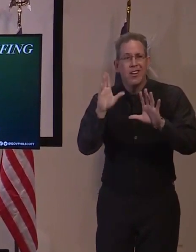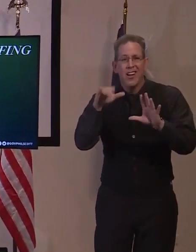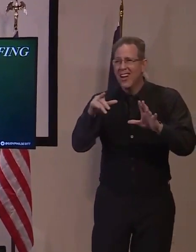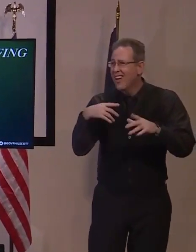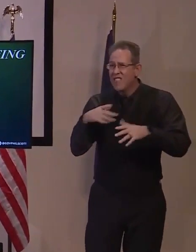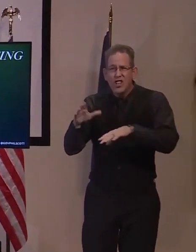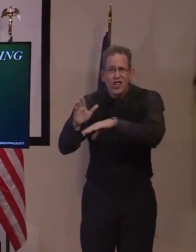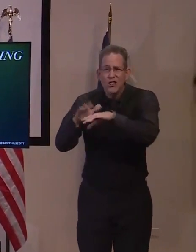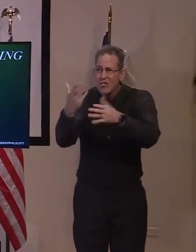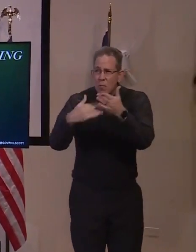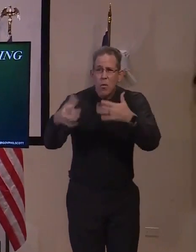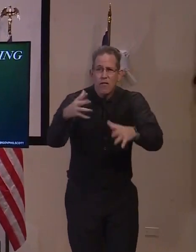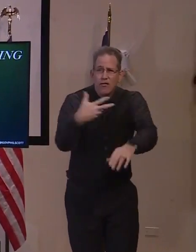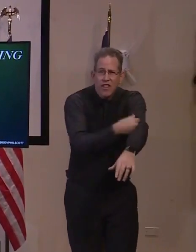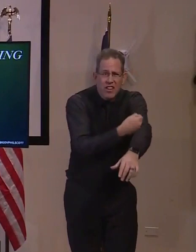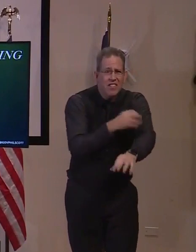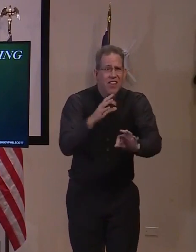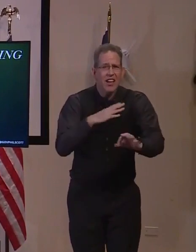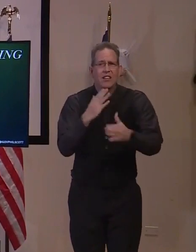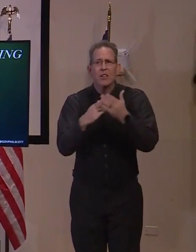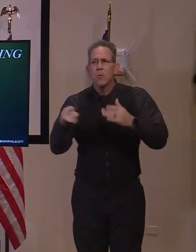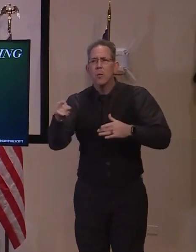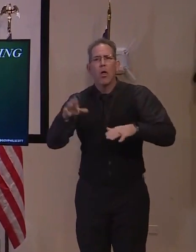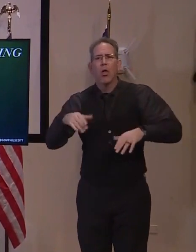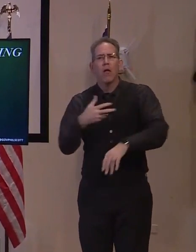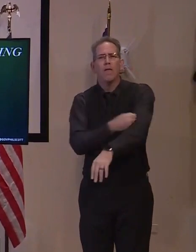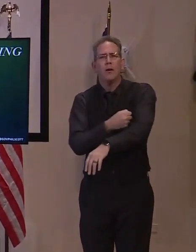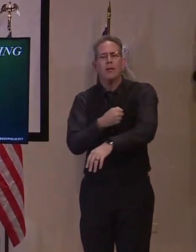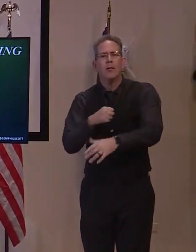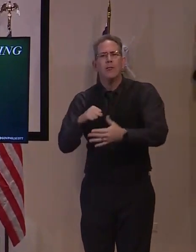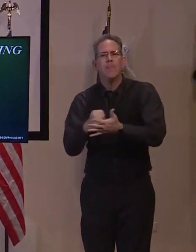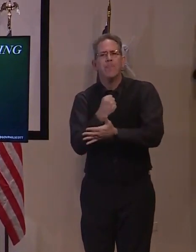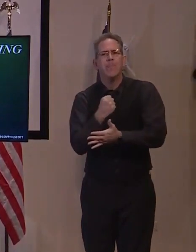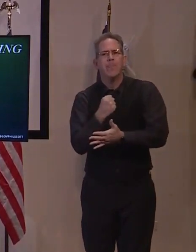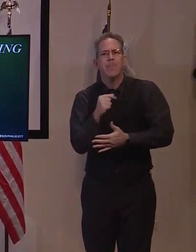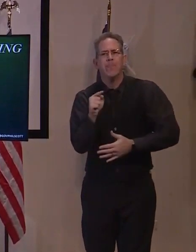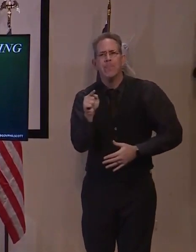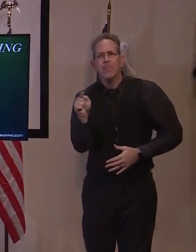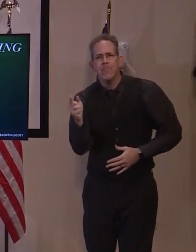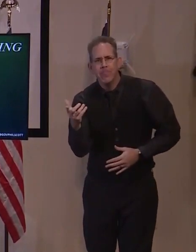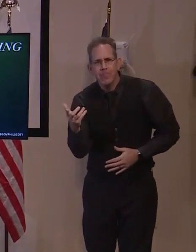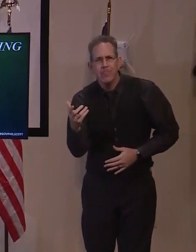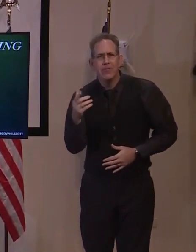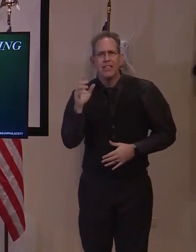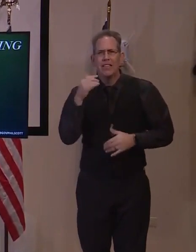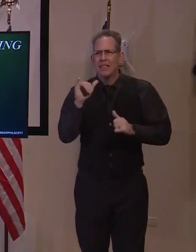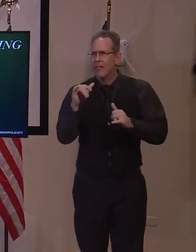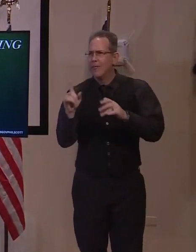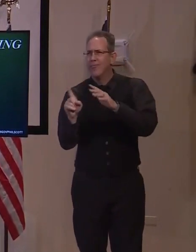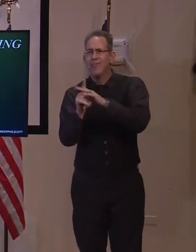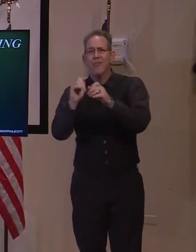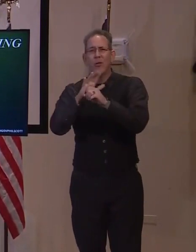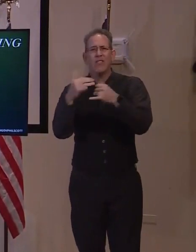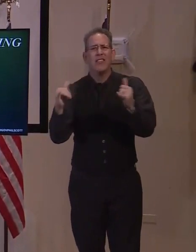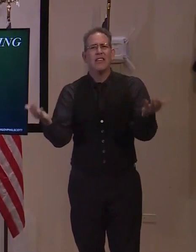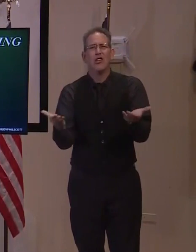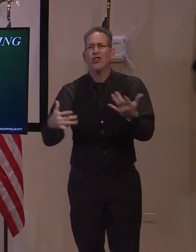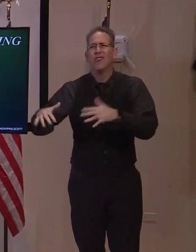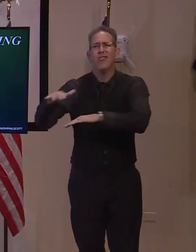unfortunately, it's become clear that this isn't going away anytime soon. Covid will be part of our lives for quite some time.